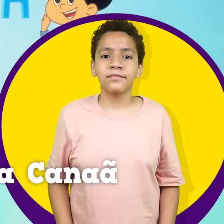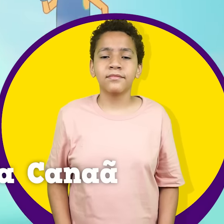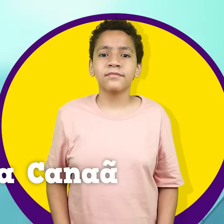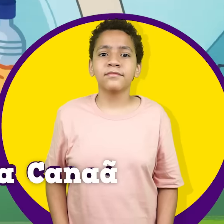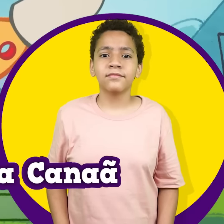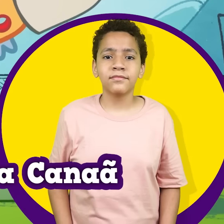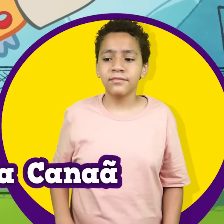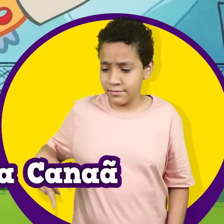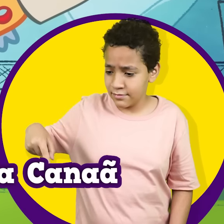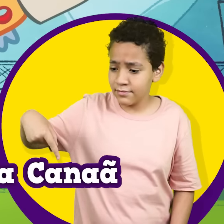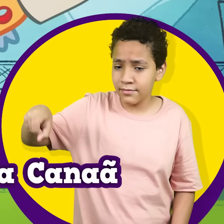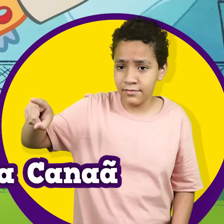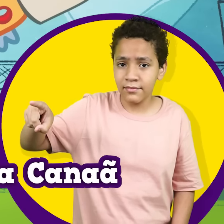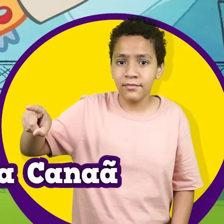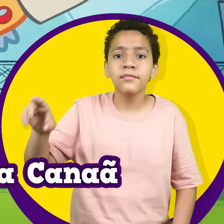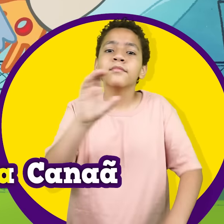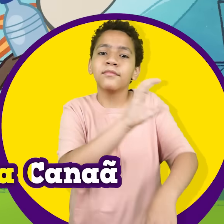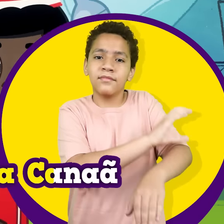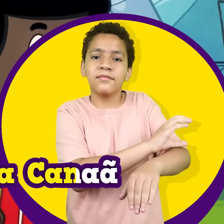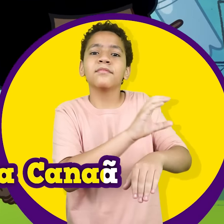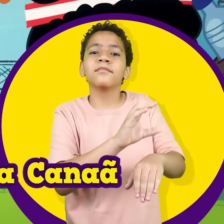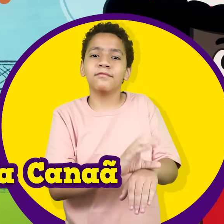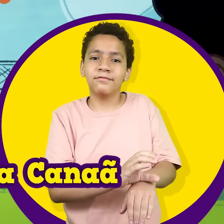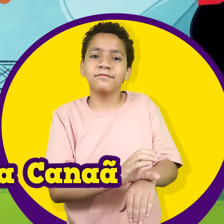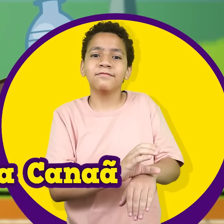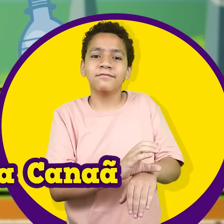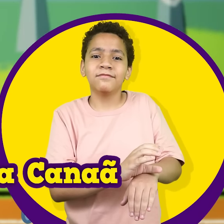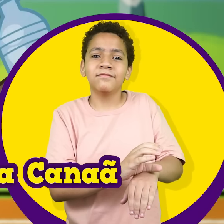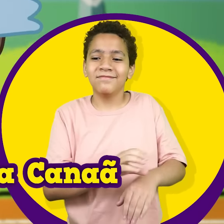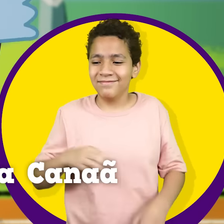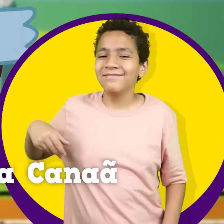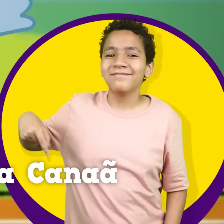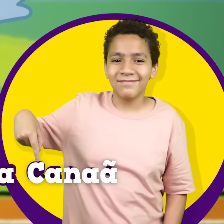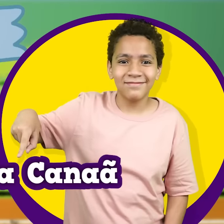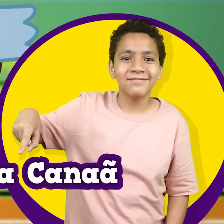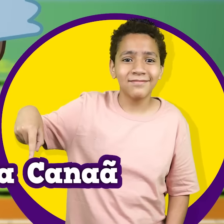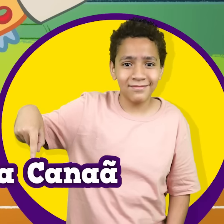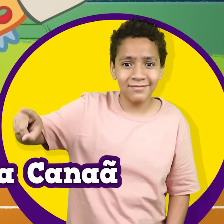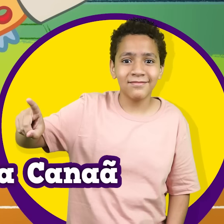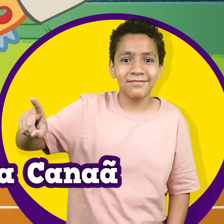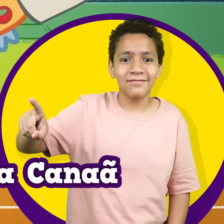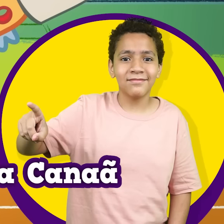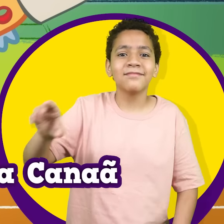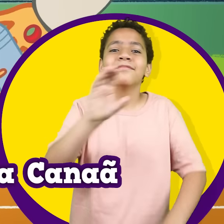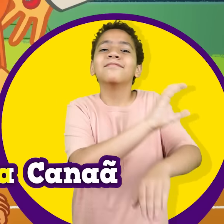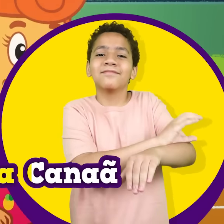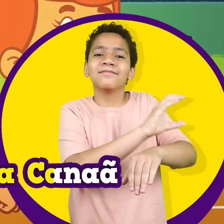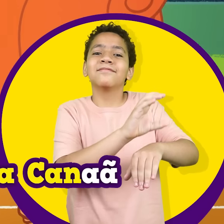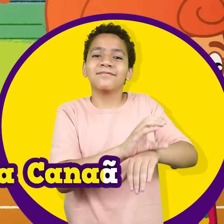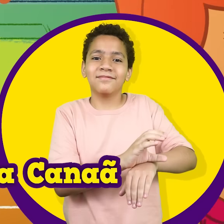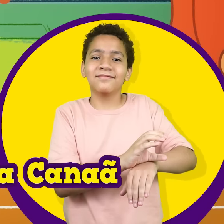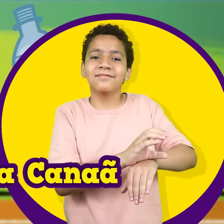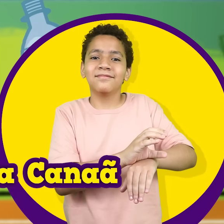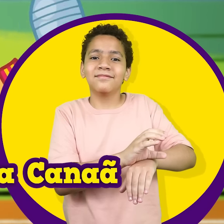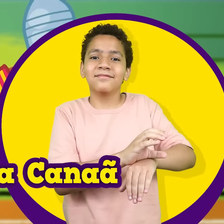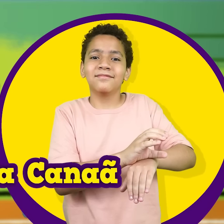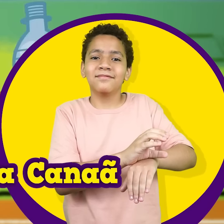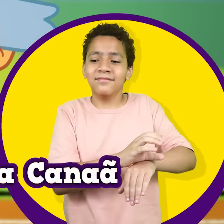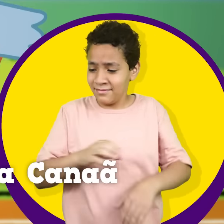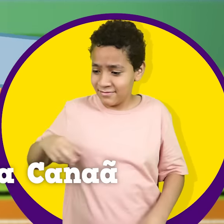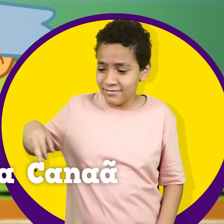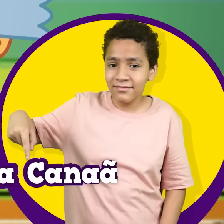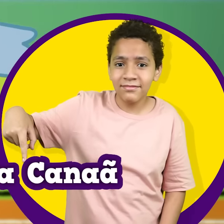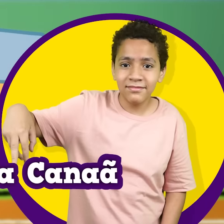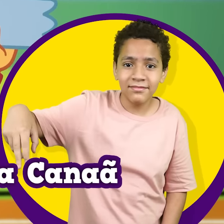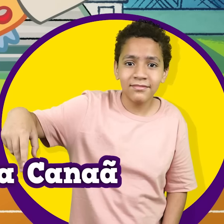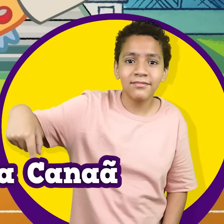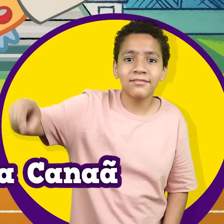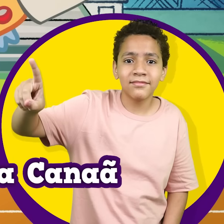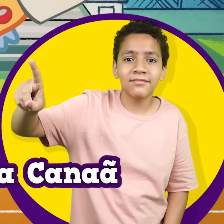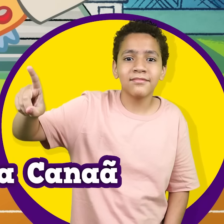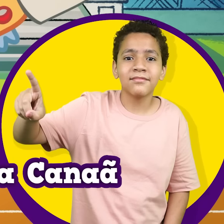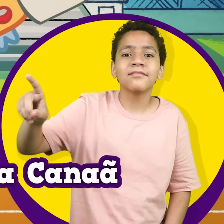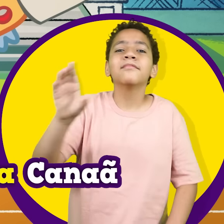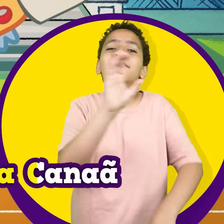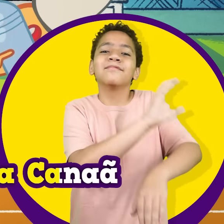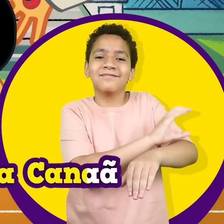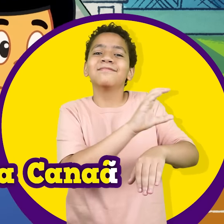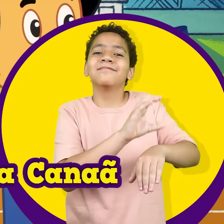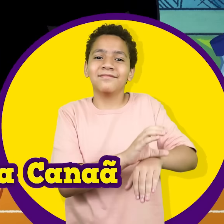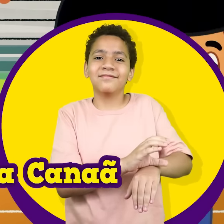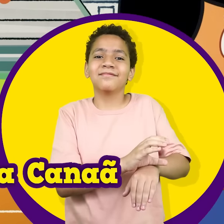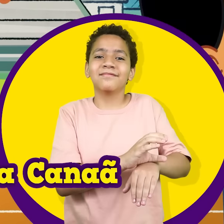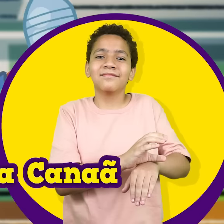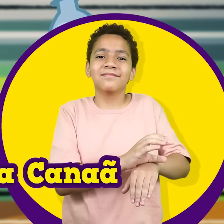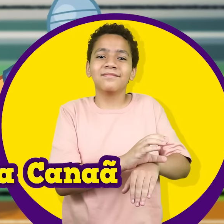WALKING I'M GOING TO CANAAN